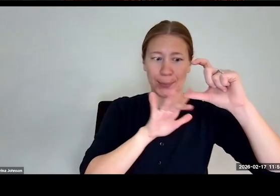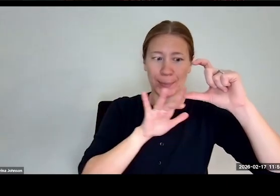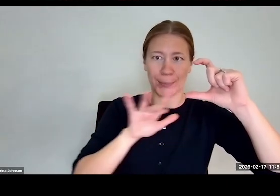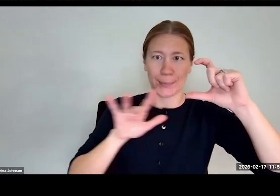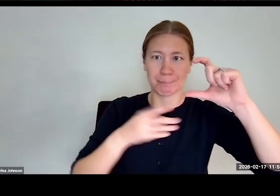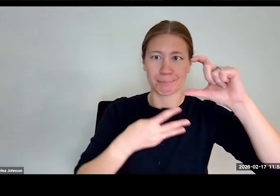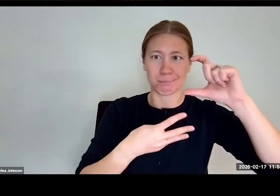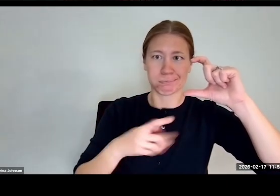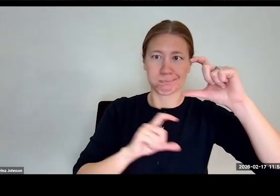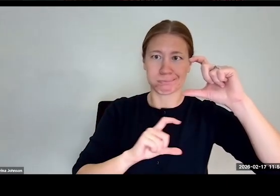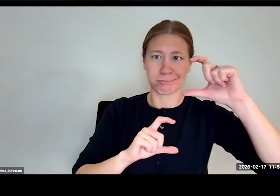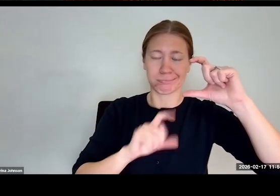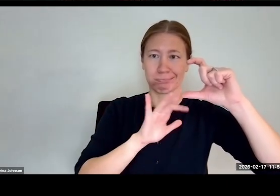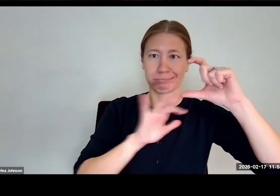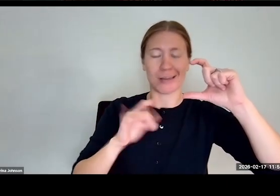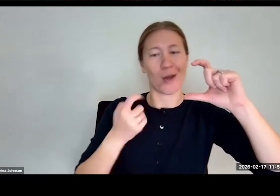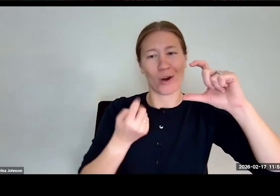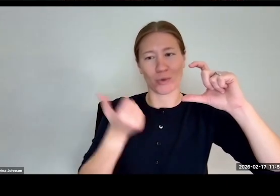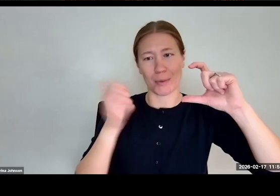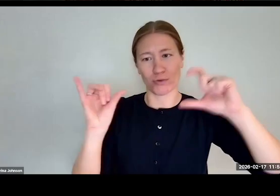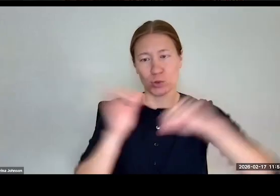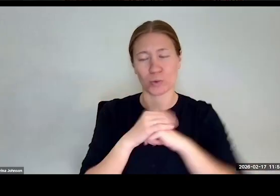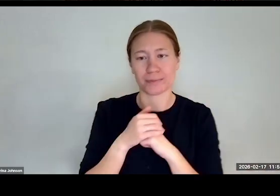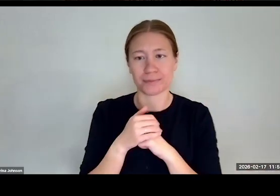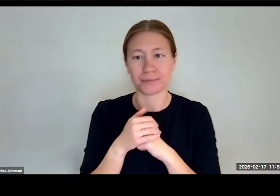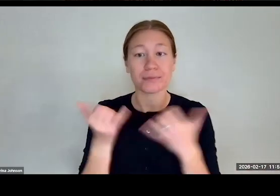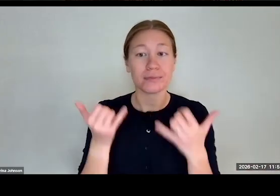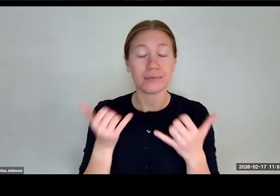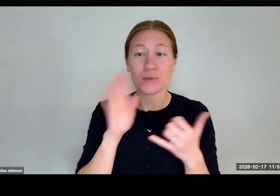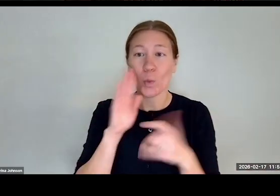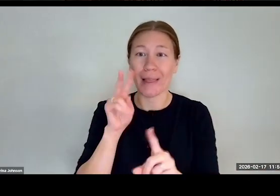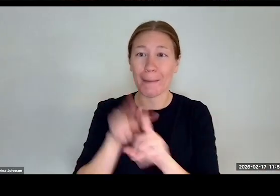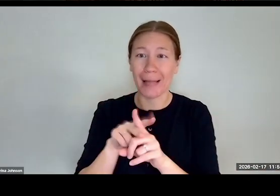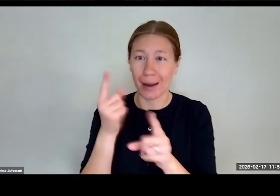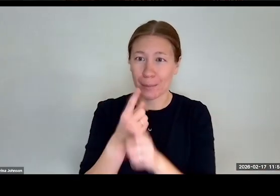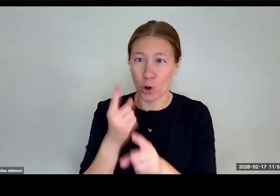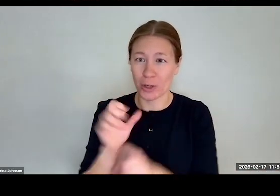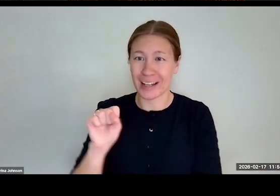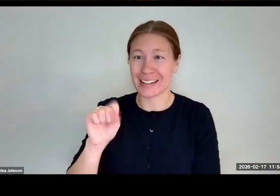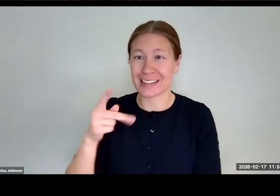And what I wanna do instead is I want to apply spacing between my list items using the spacing function,